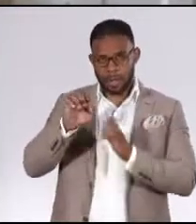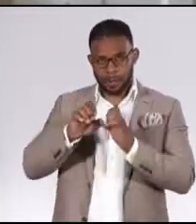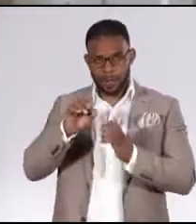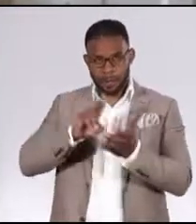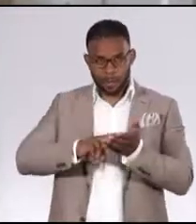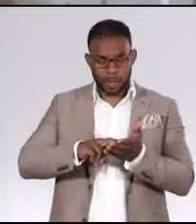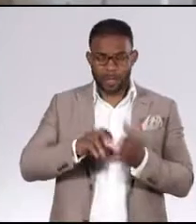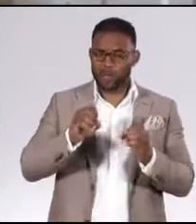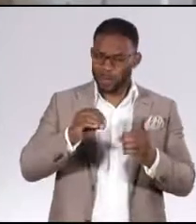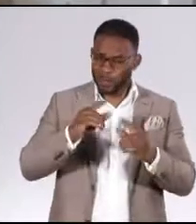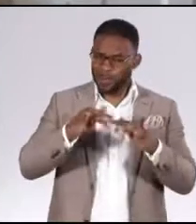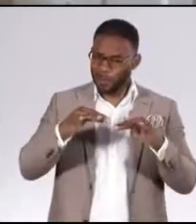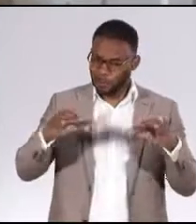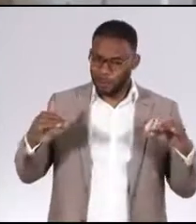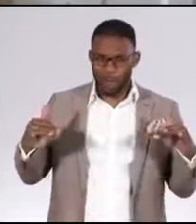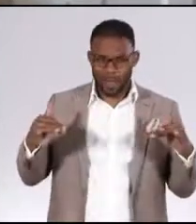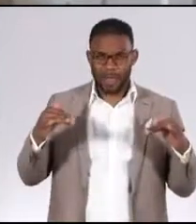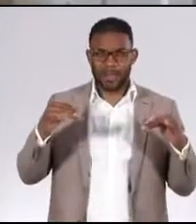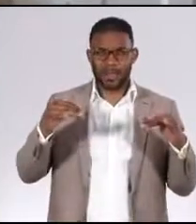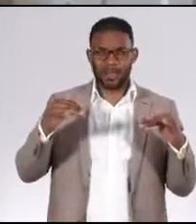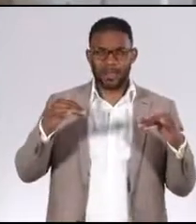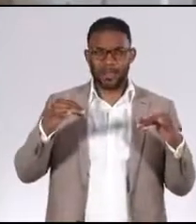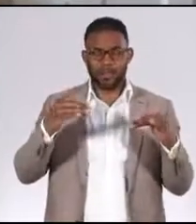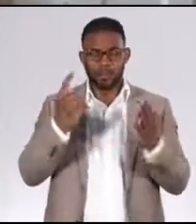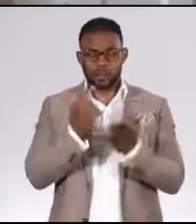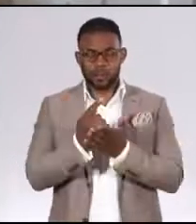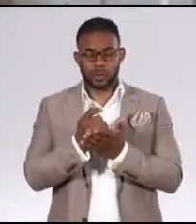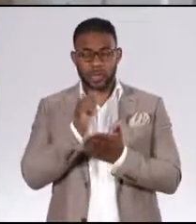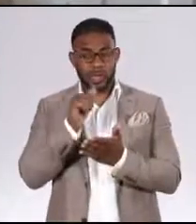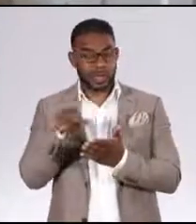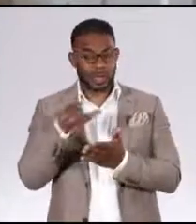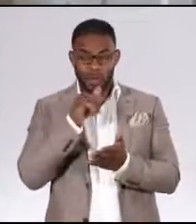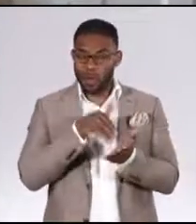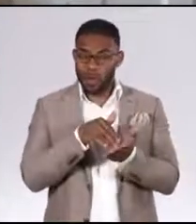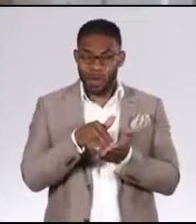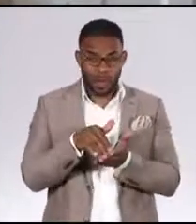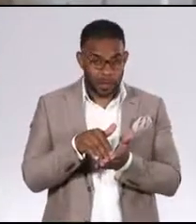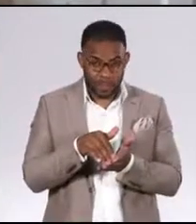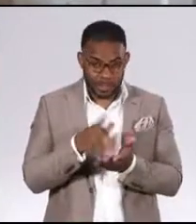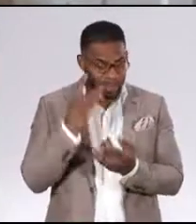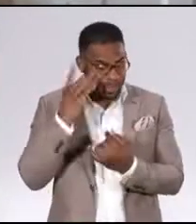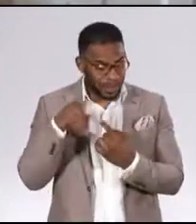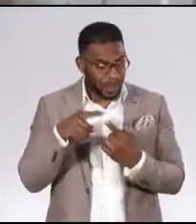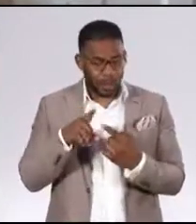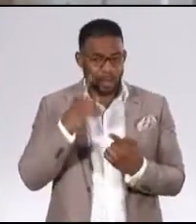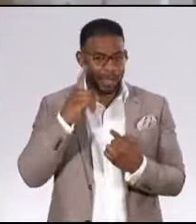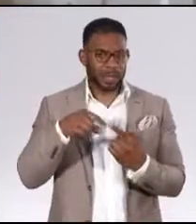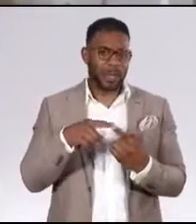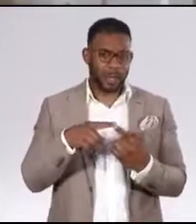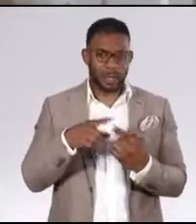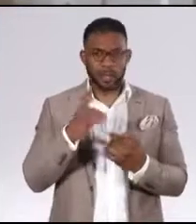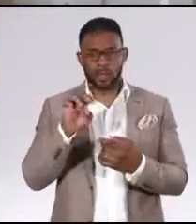there are, a variety of of treatments that one doesn't often think about when you think about a drug or treatment.